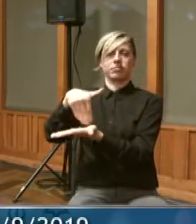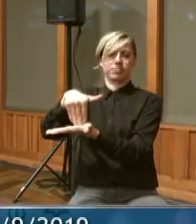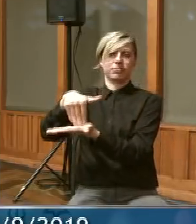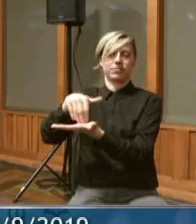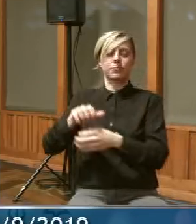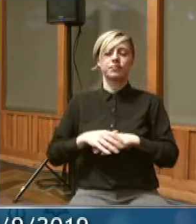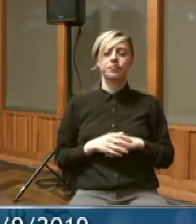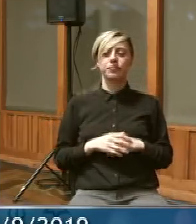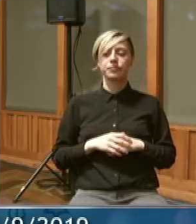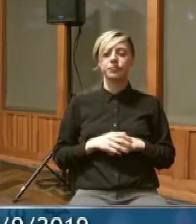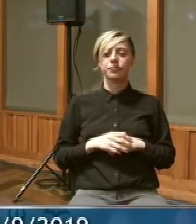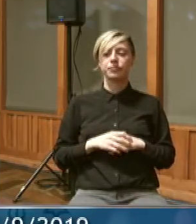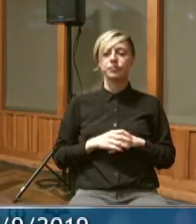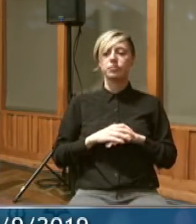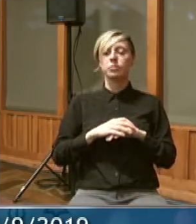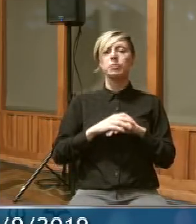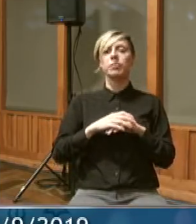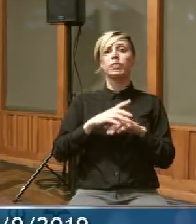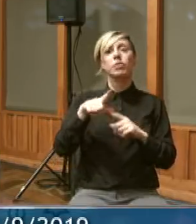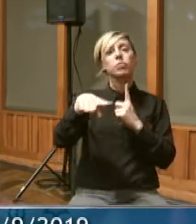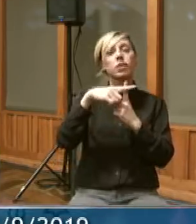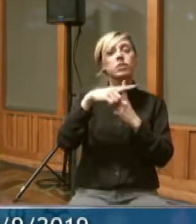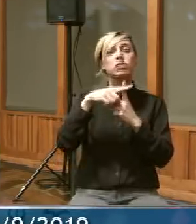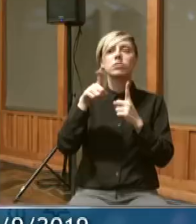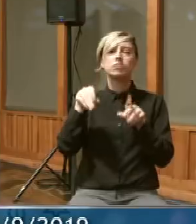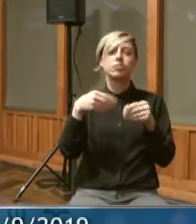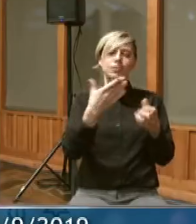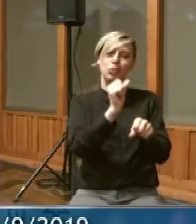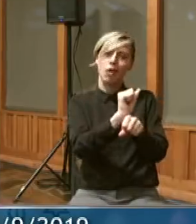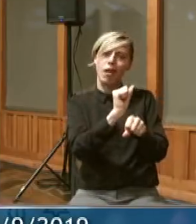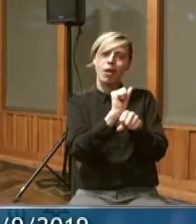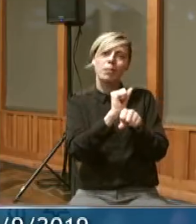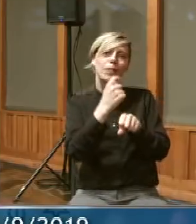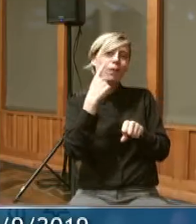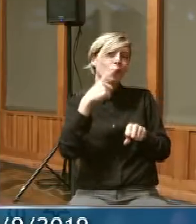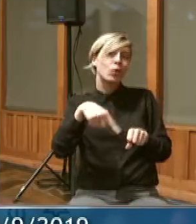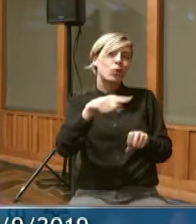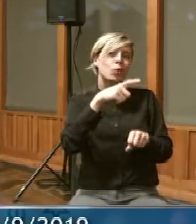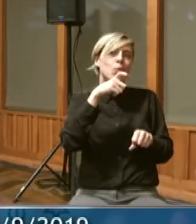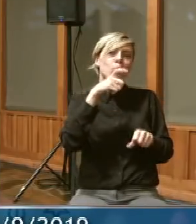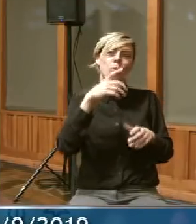HIGH COST OF HANDLING BIOWASTE IN THE STREETS. HYGIENE ACCESS CENTERS RUN BY ATTENDANTS FROM THE HOUSING WILL